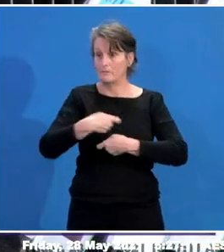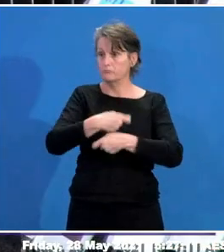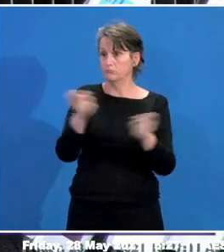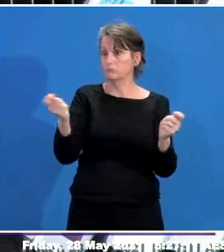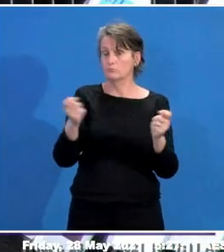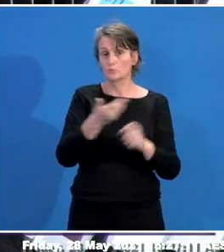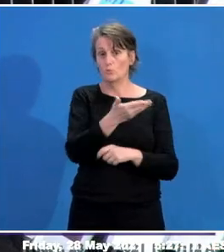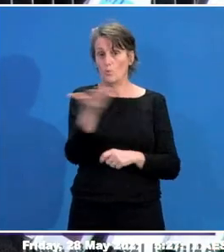I think you now have a copy.